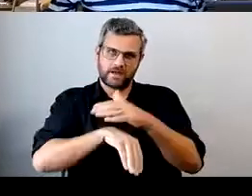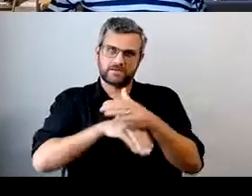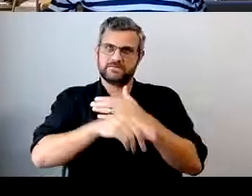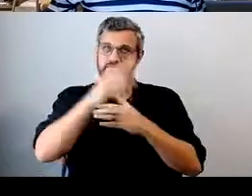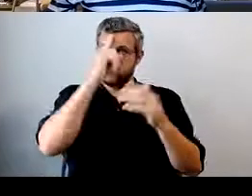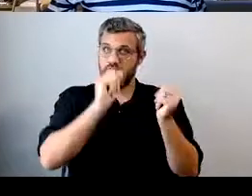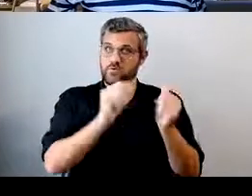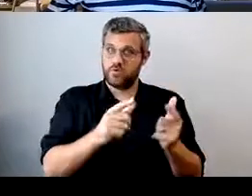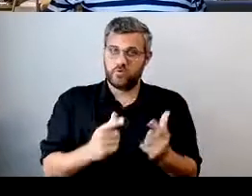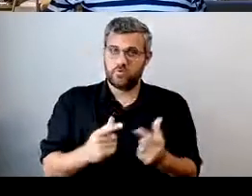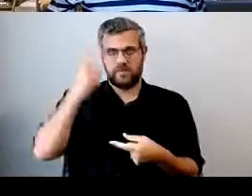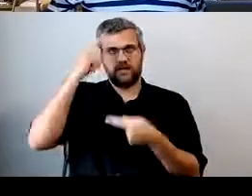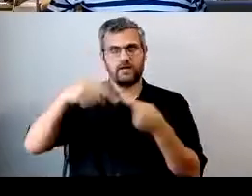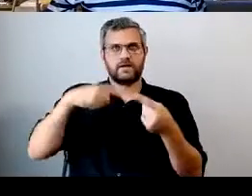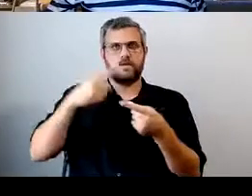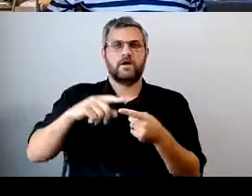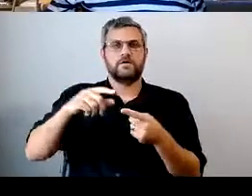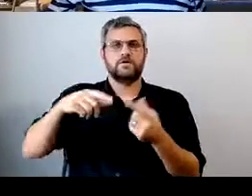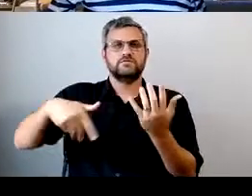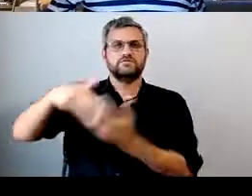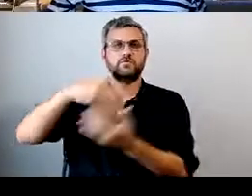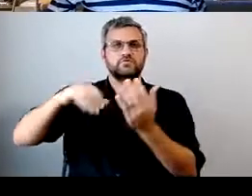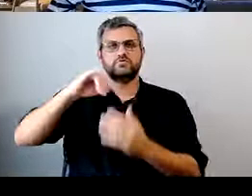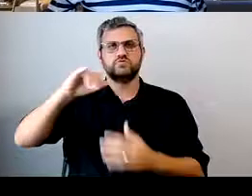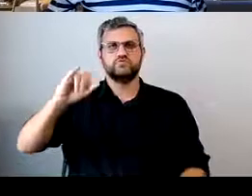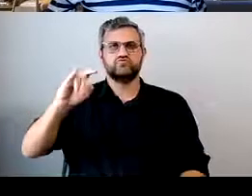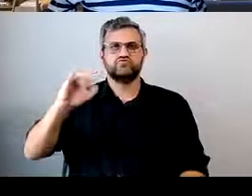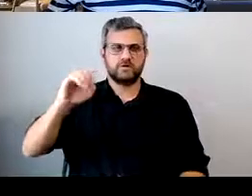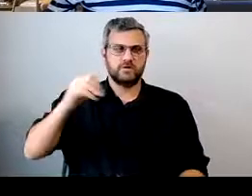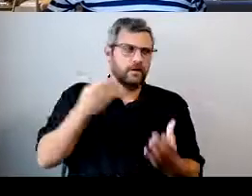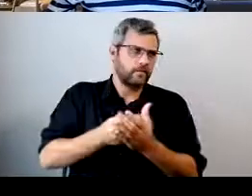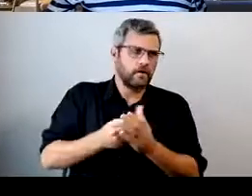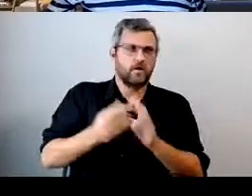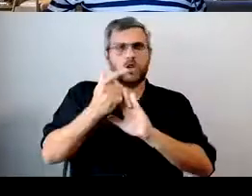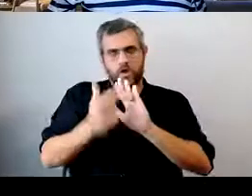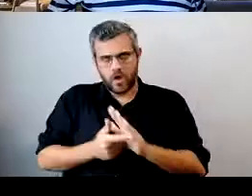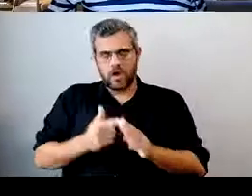So when you think of things like social justice, money, law, productivity, professional, ethical obligations, right.